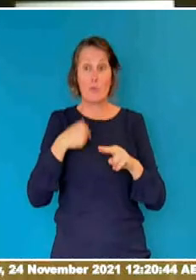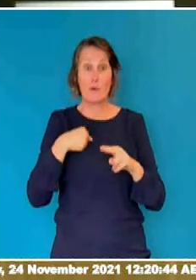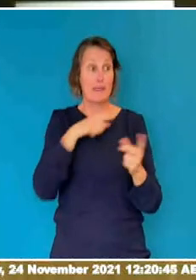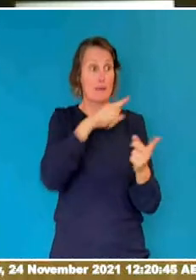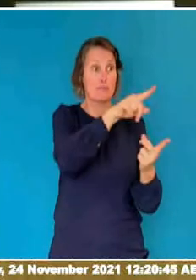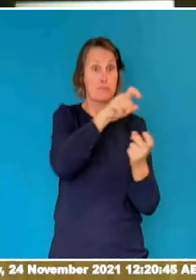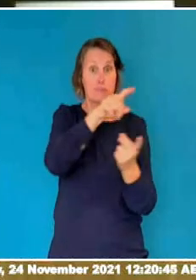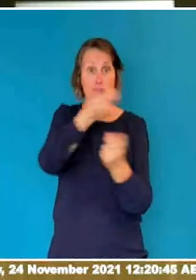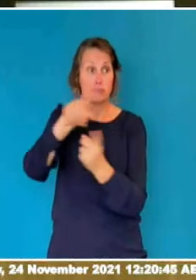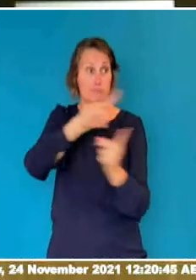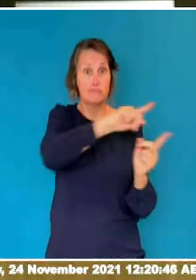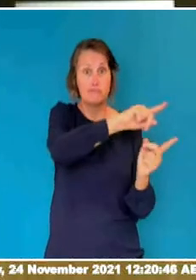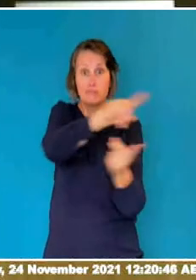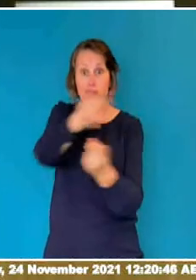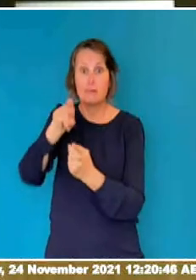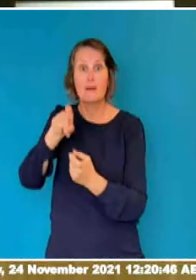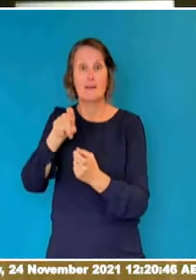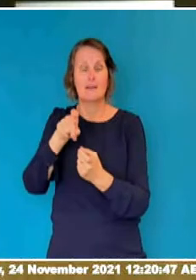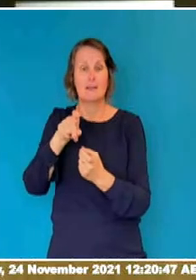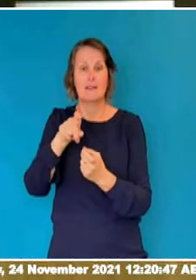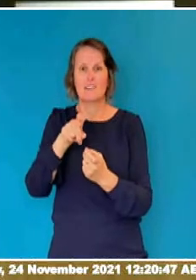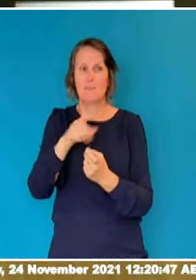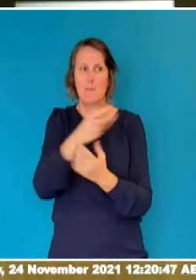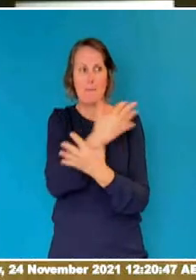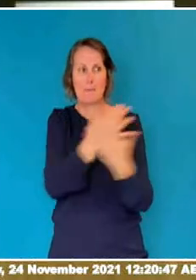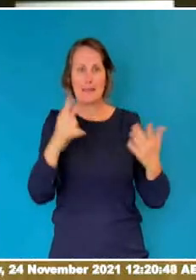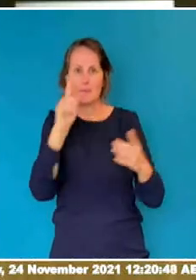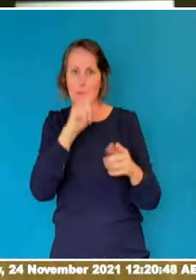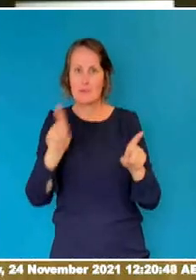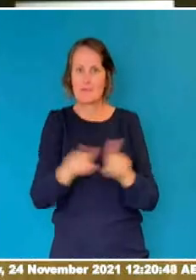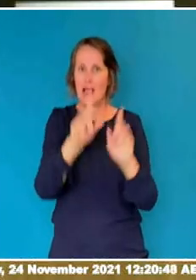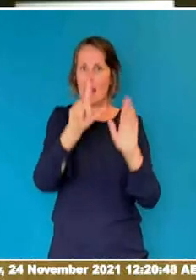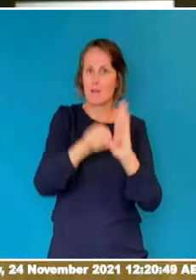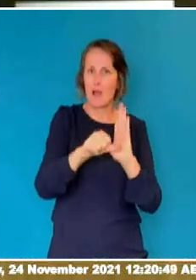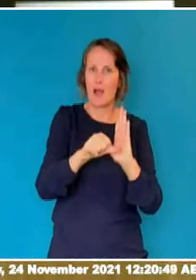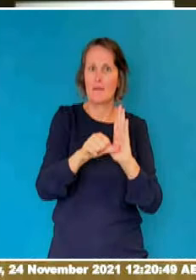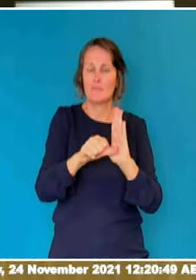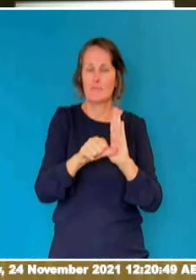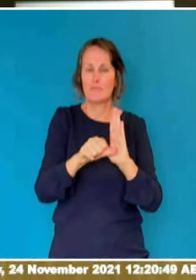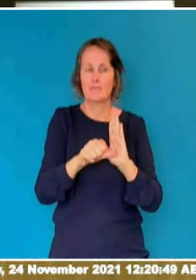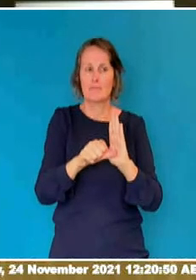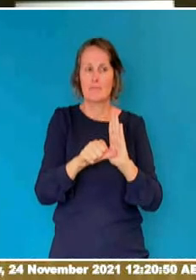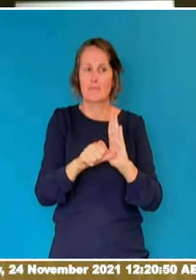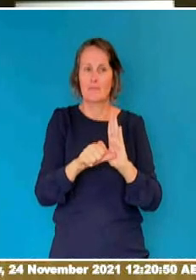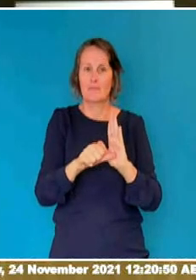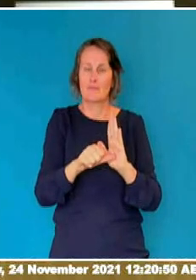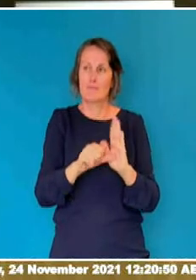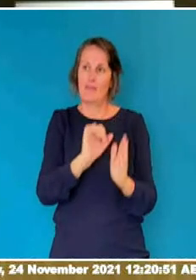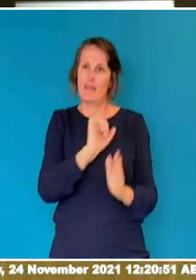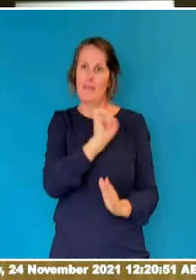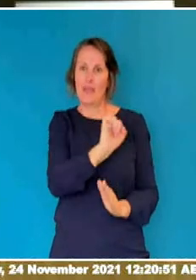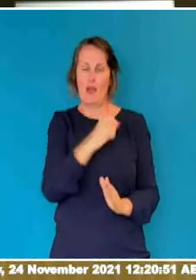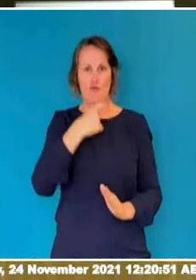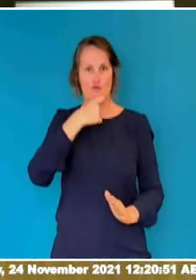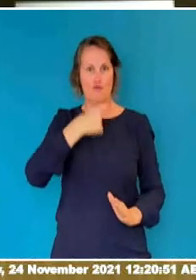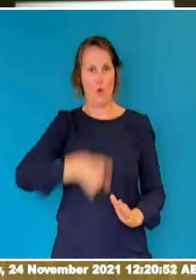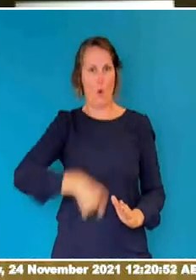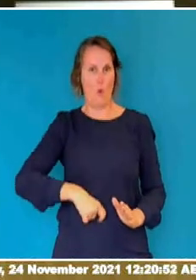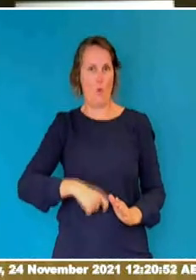do for some of our nationally distributing business areas, the role type may have